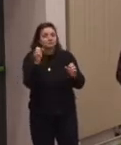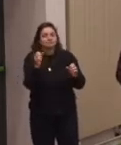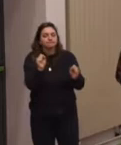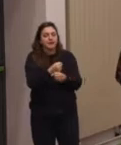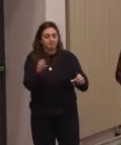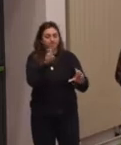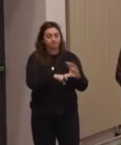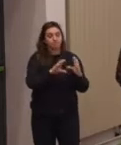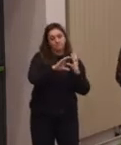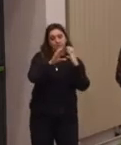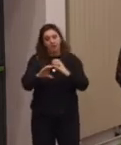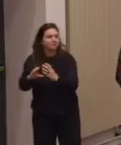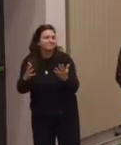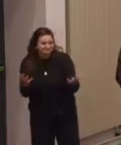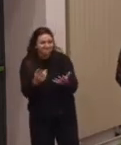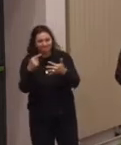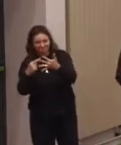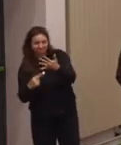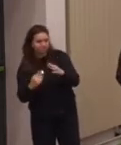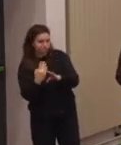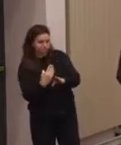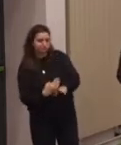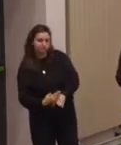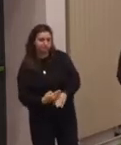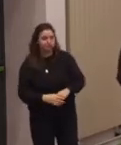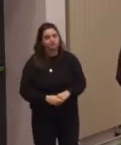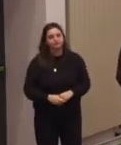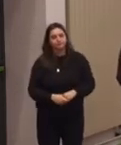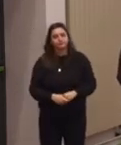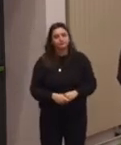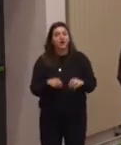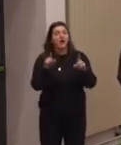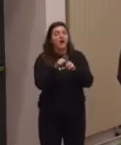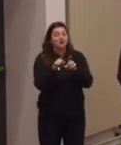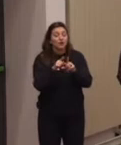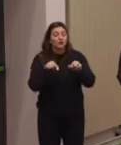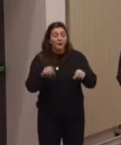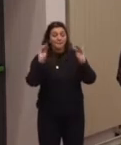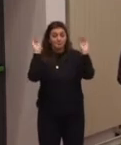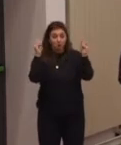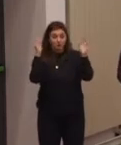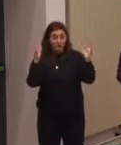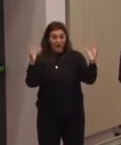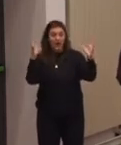We also see that in emergencies we often have particularly large class sizes, which create